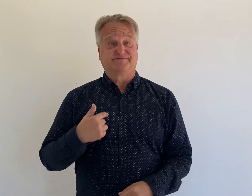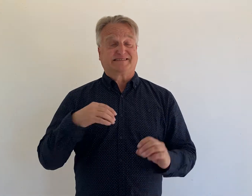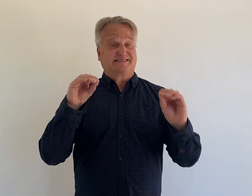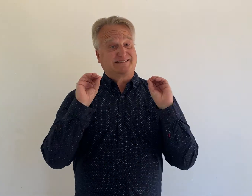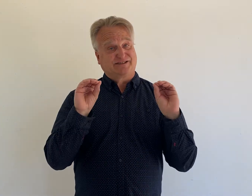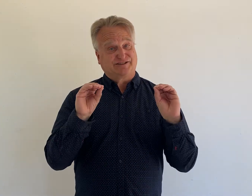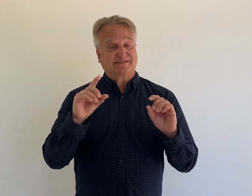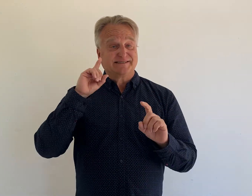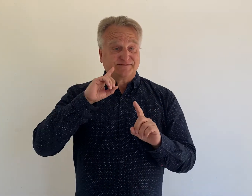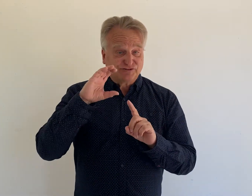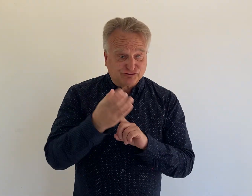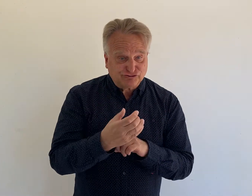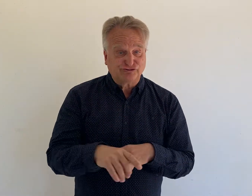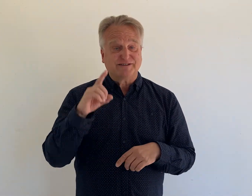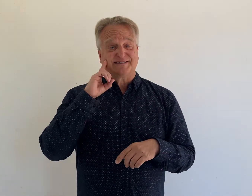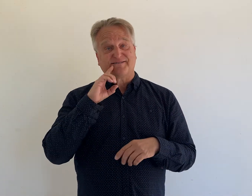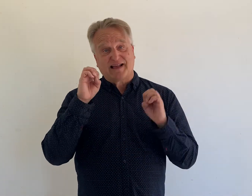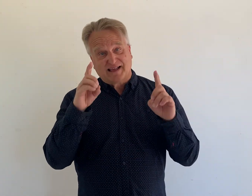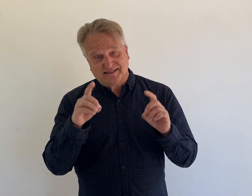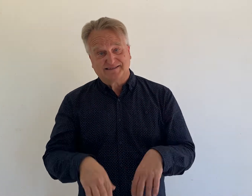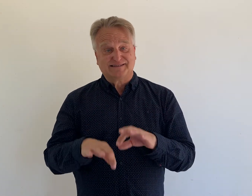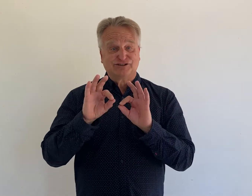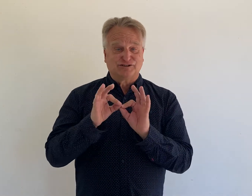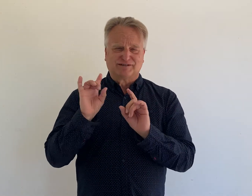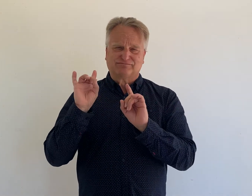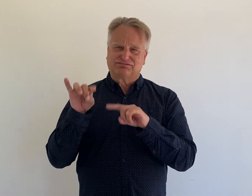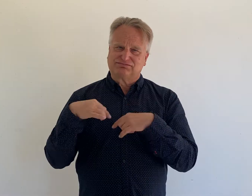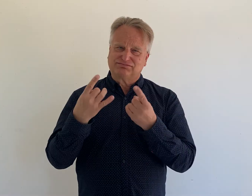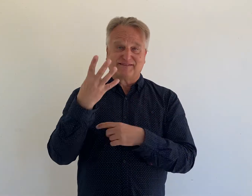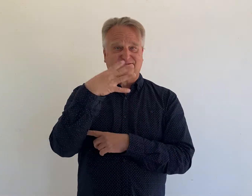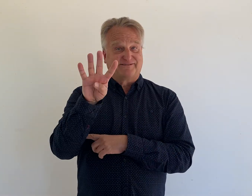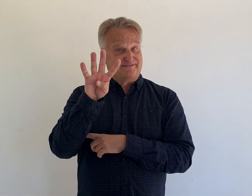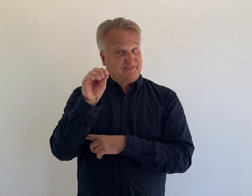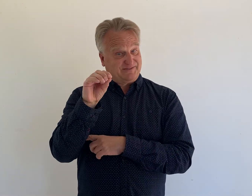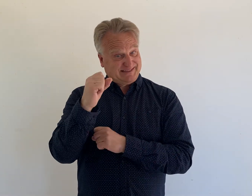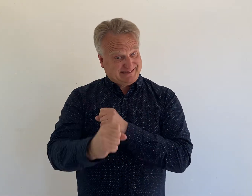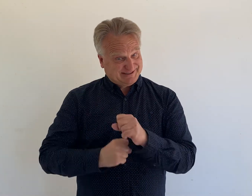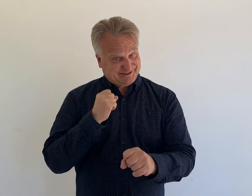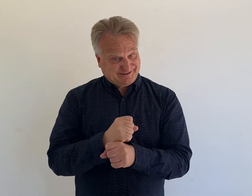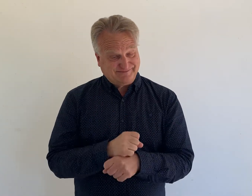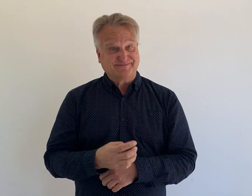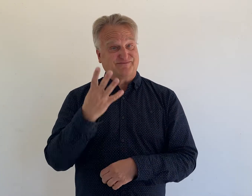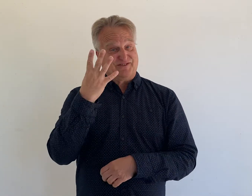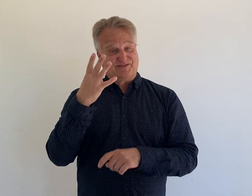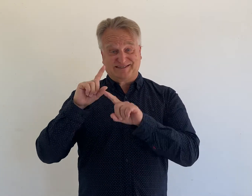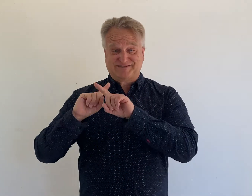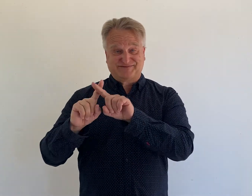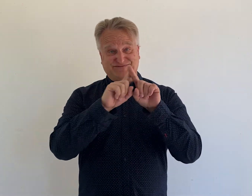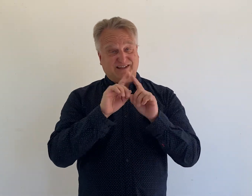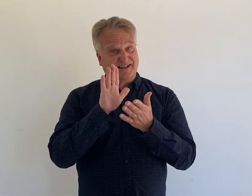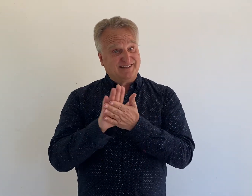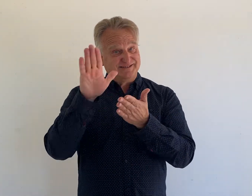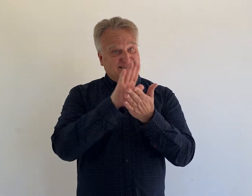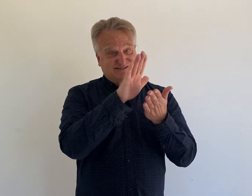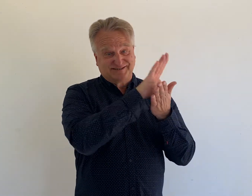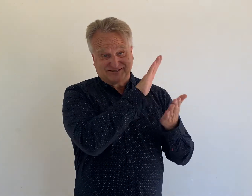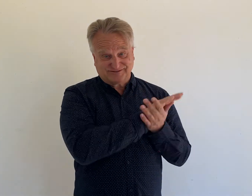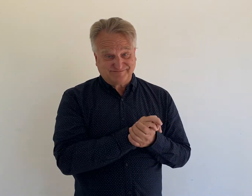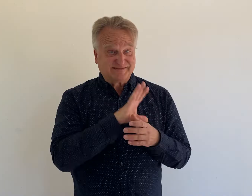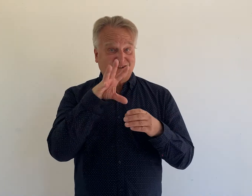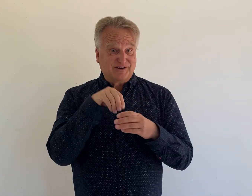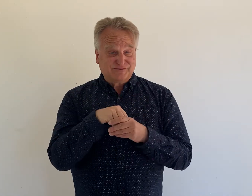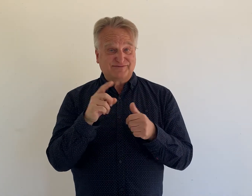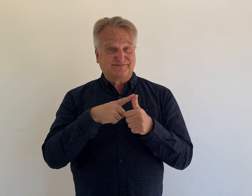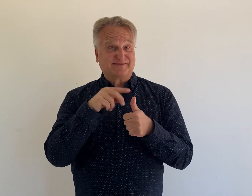I’ve been involved in teaching Deaf Culture, Deaf education, and Interpreting for the past 40 years at four different colleges and universities.